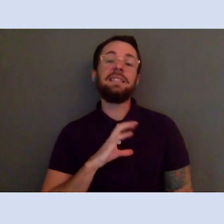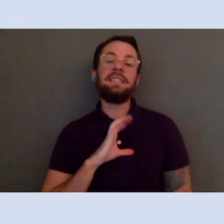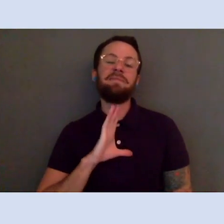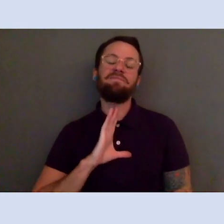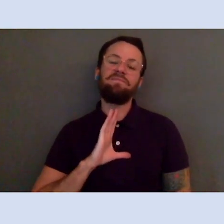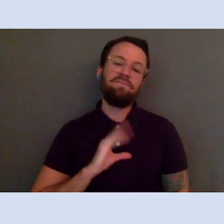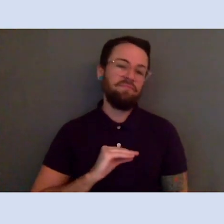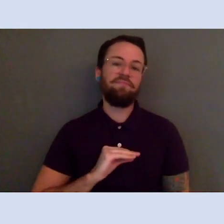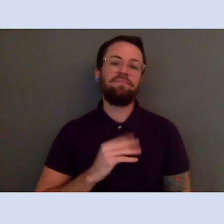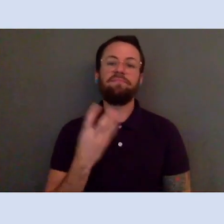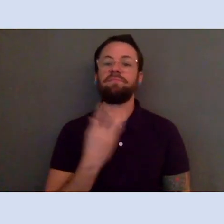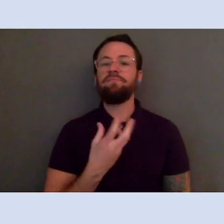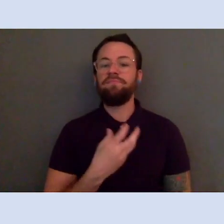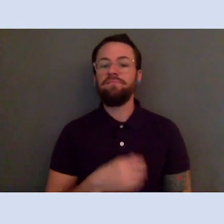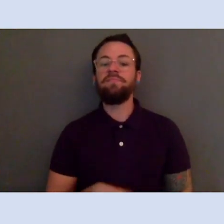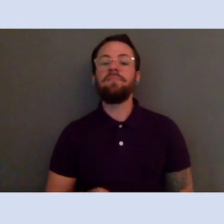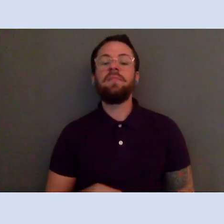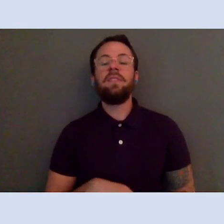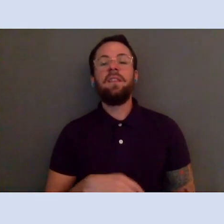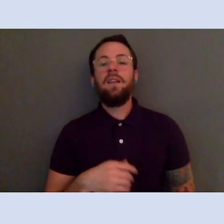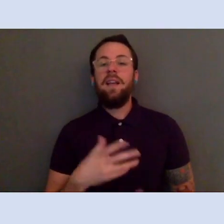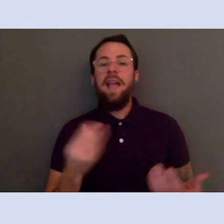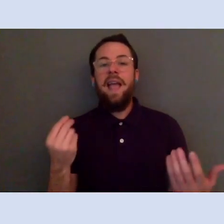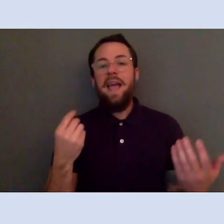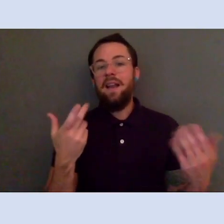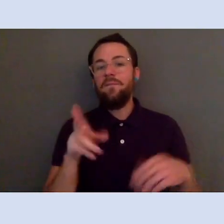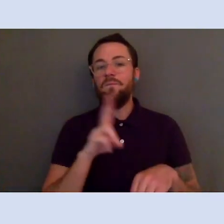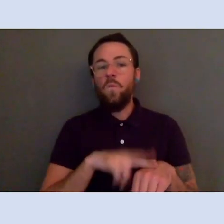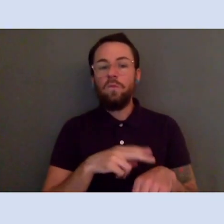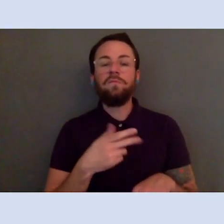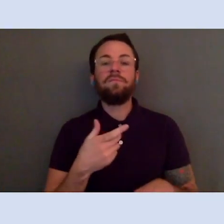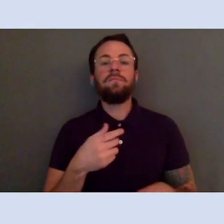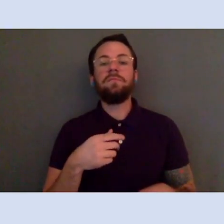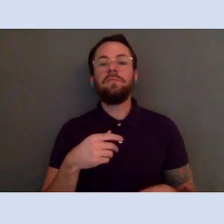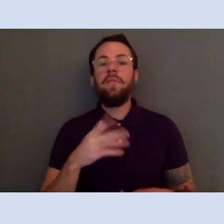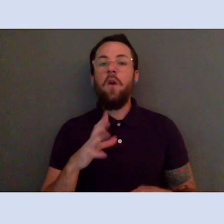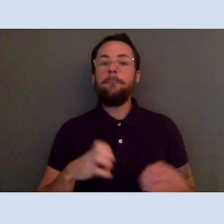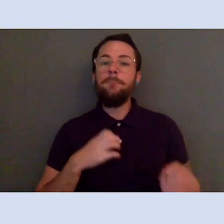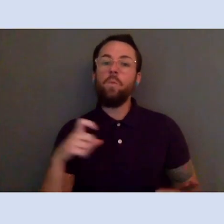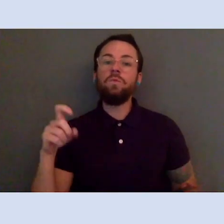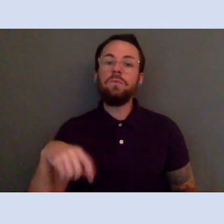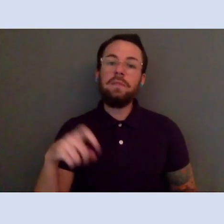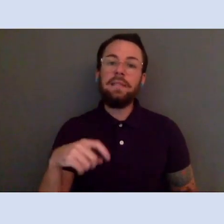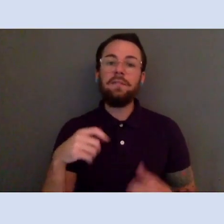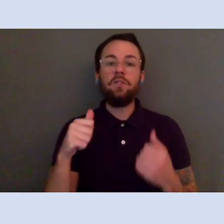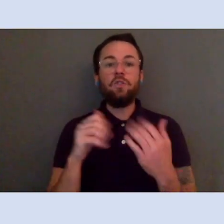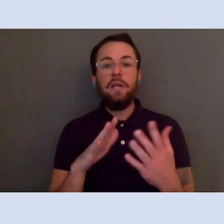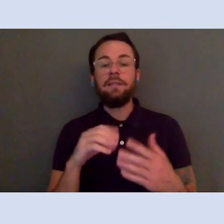They may be less likely to plan to go to college and continue their education and their self-esteem may really suffer.